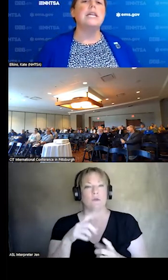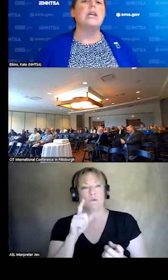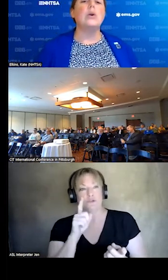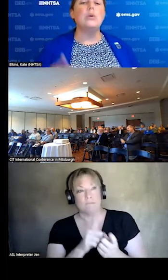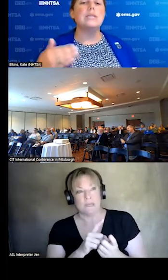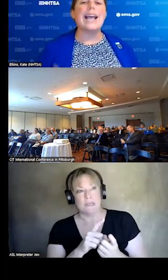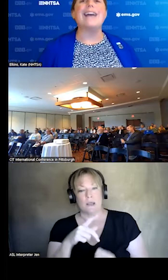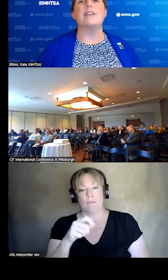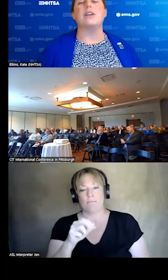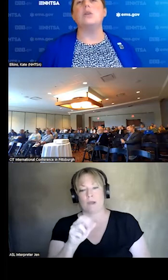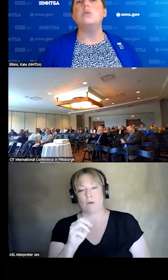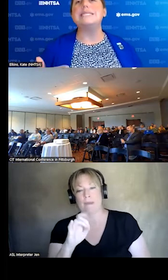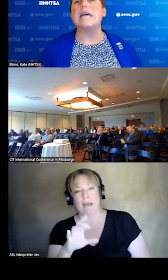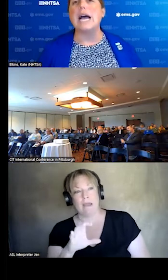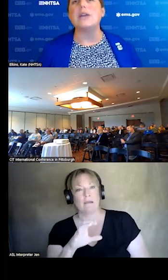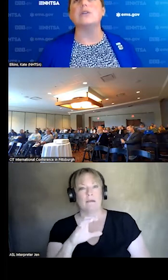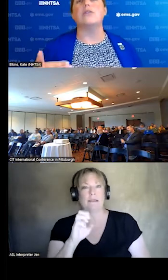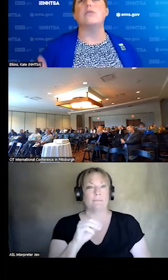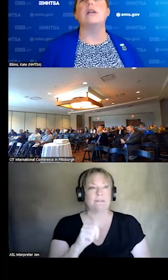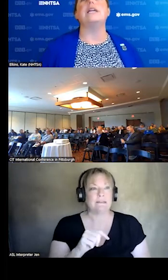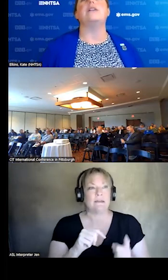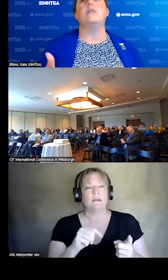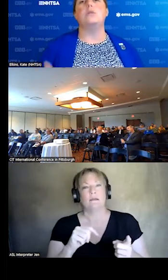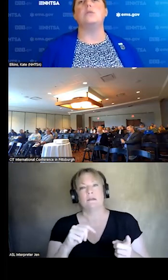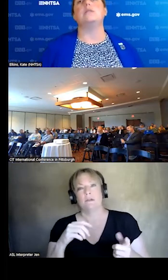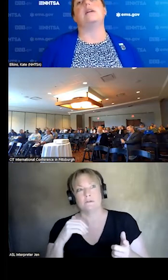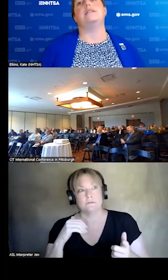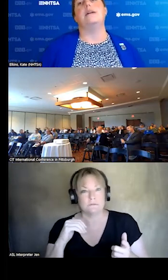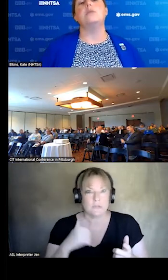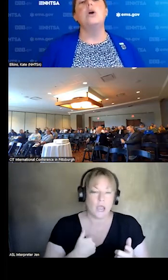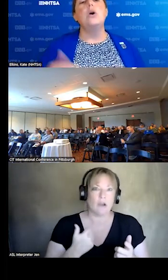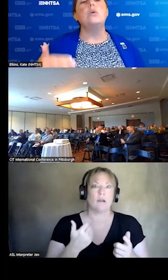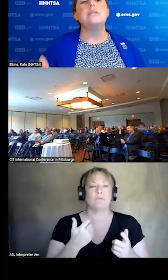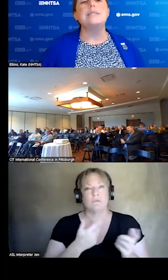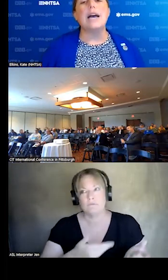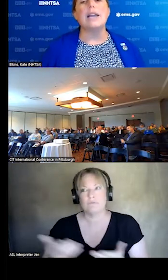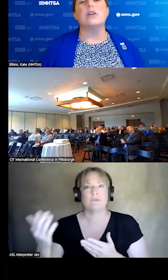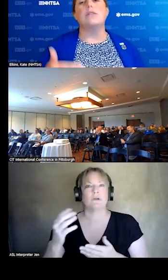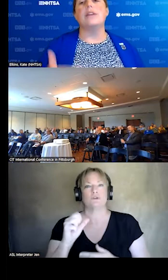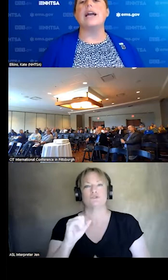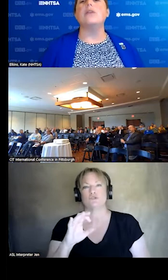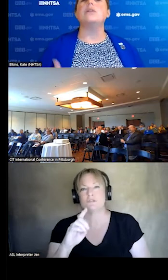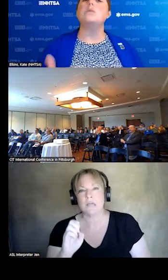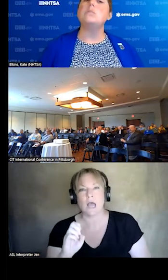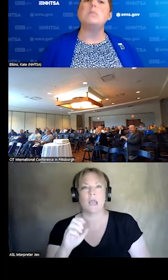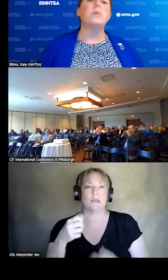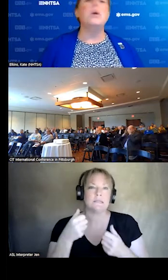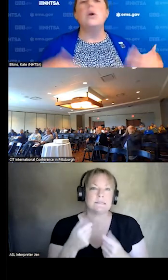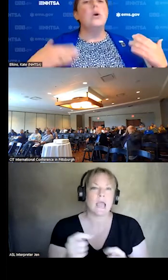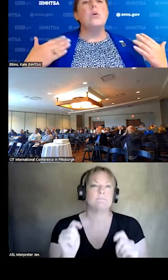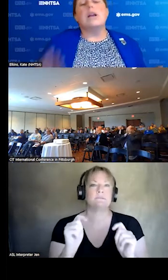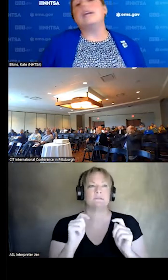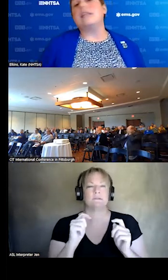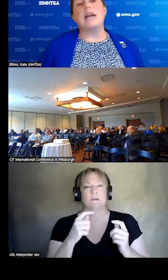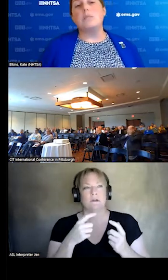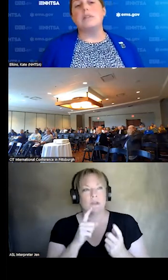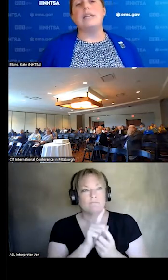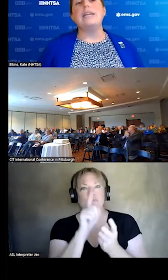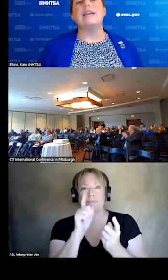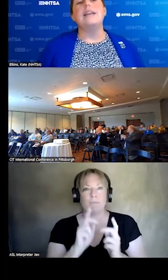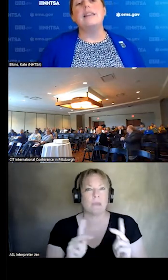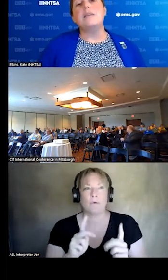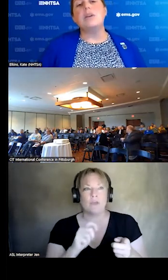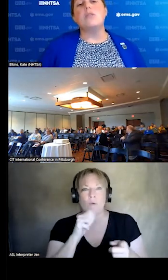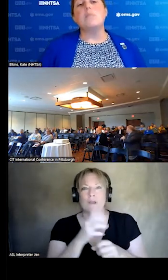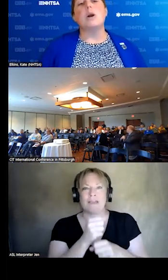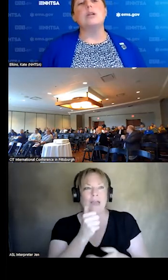WHO IS AN ADVOCATE, WHO IS TIRED OF RUNNING THOSE SUICIDE ATTEMPTS. THEY CAN BE PARTNERS AND